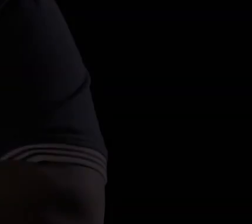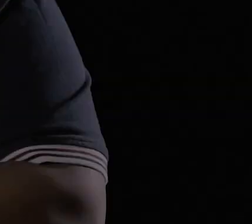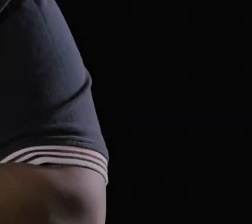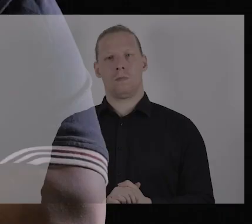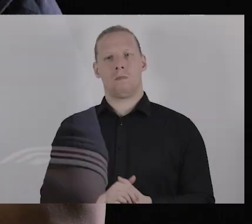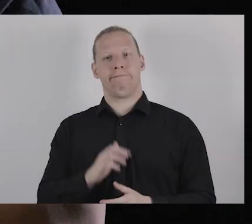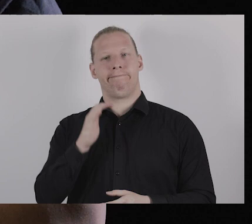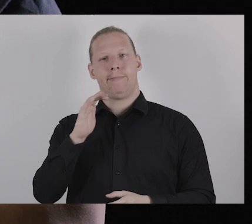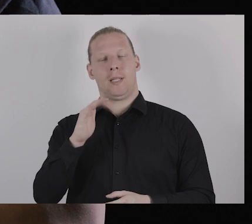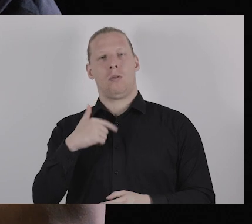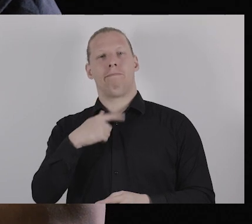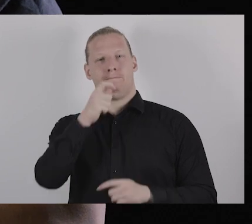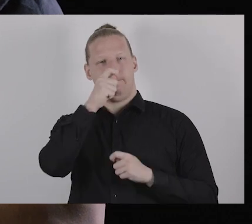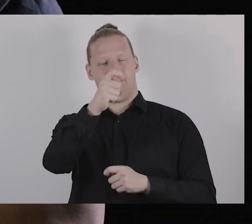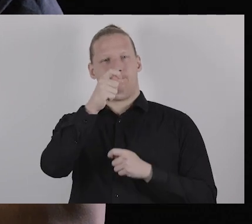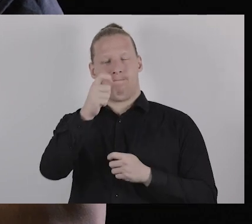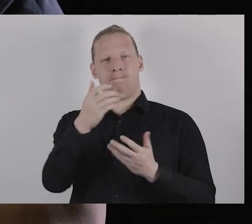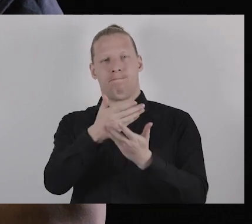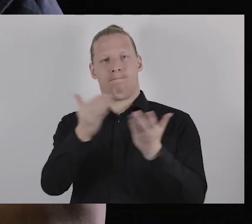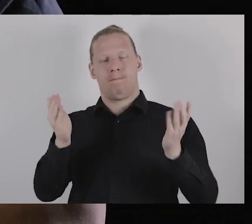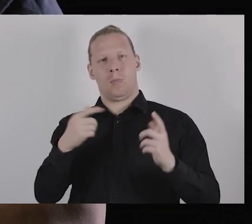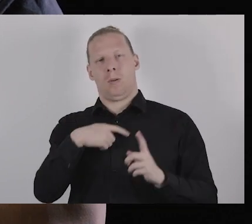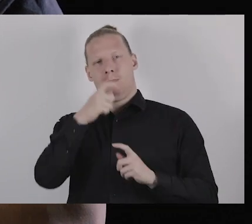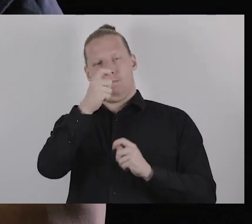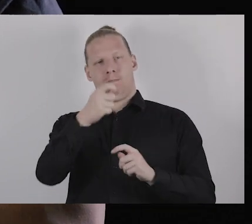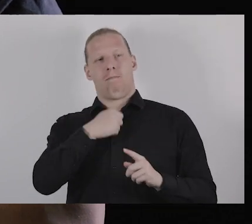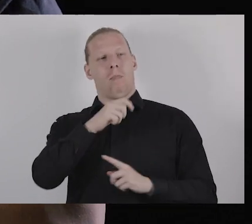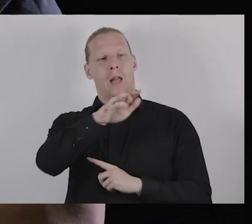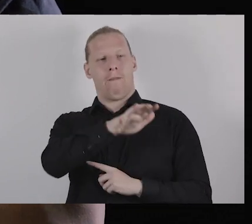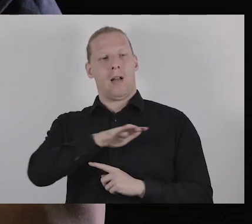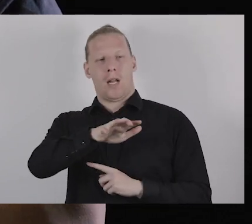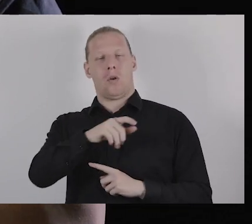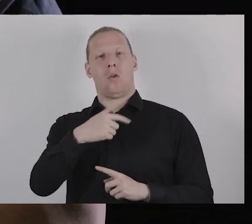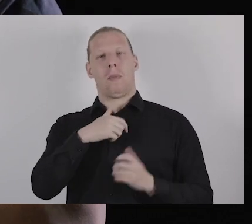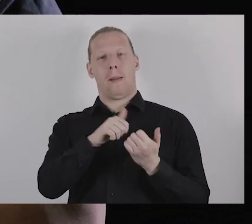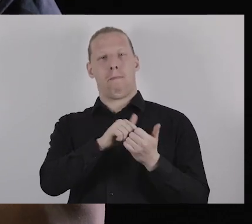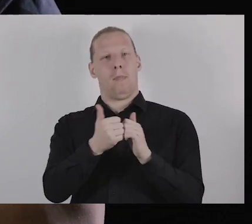IN TE REO MĀORI: Greetings to you all. I would like to acknowledge my whānau, my partner,